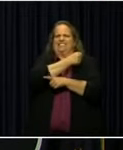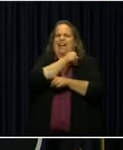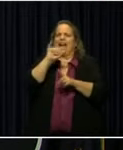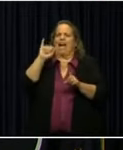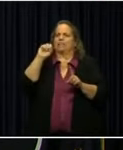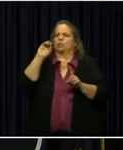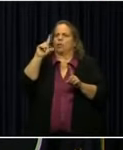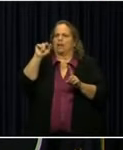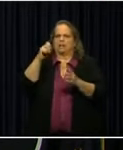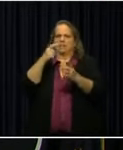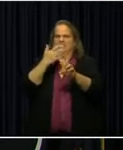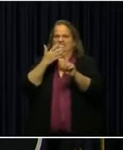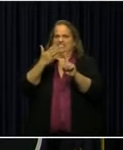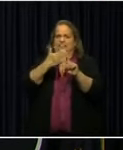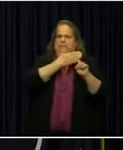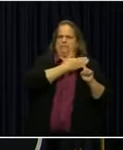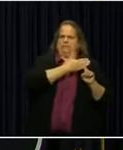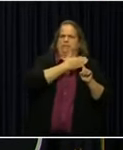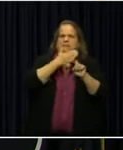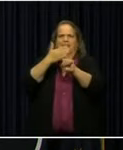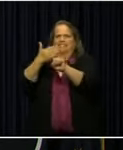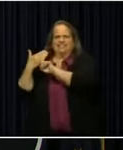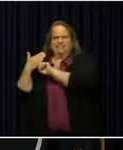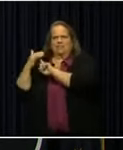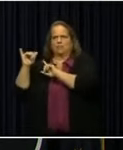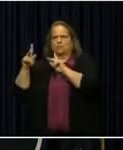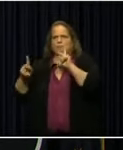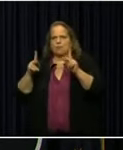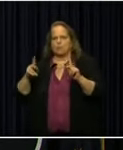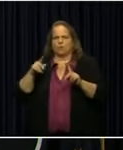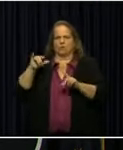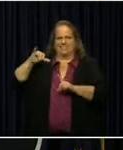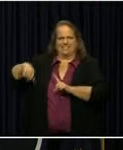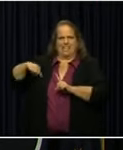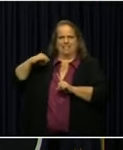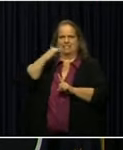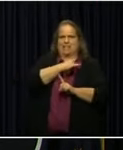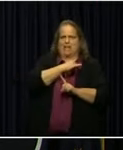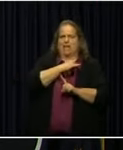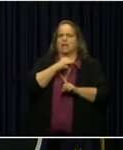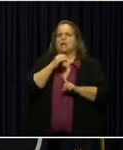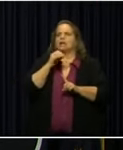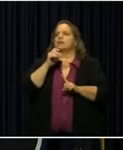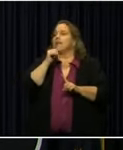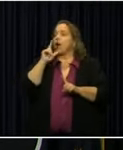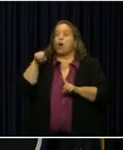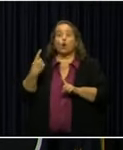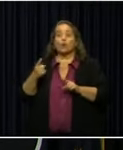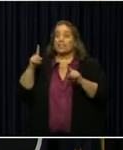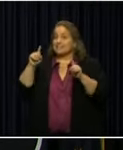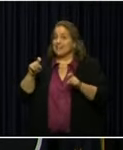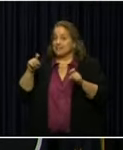SOMETHING THOSE PEOPLE SELF-ISOLATE BECAUSE WE'RE GOING TO HAVE TO WORK AT QUITE WHILE TO CONTAIN AND PREVENT ANOTHER